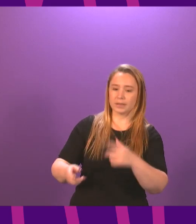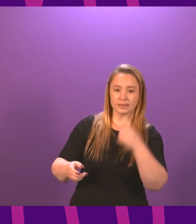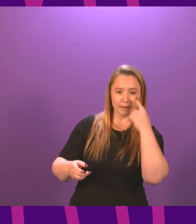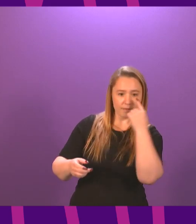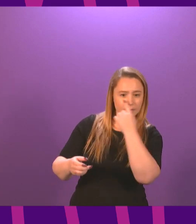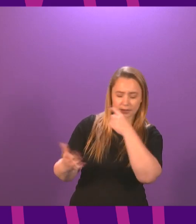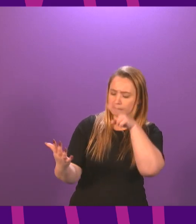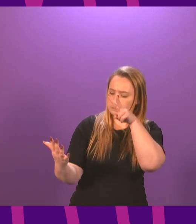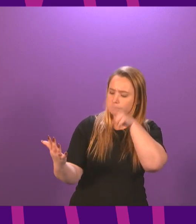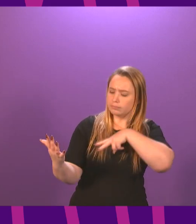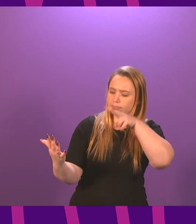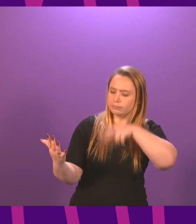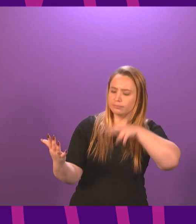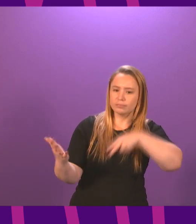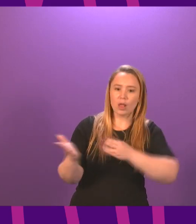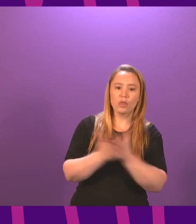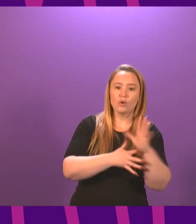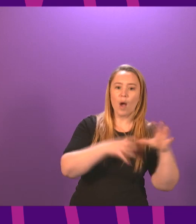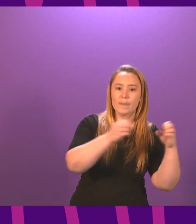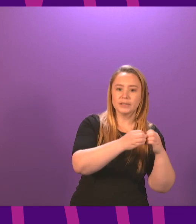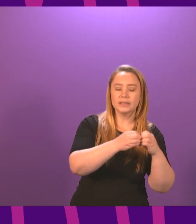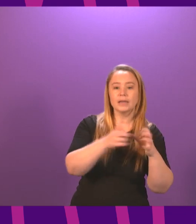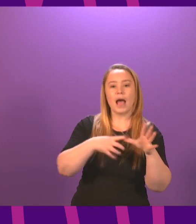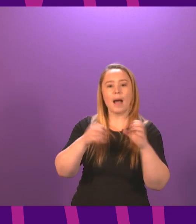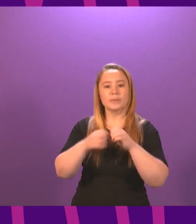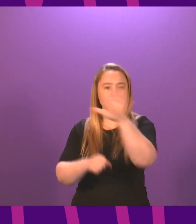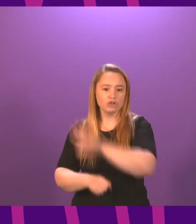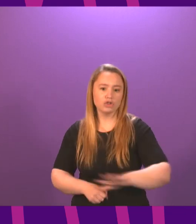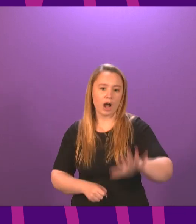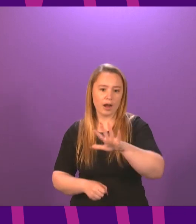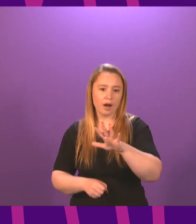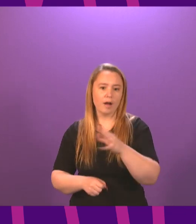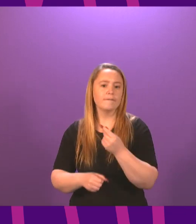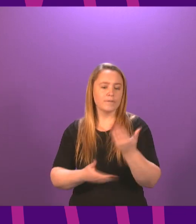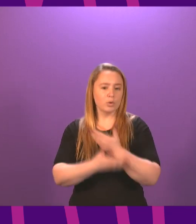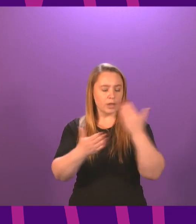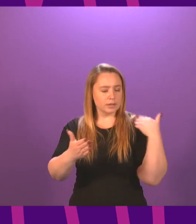detailed data on Aberdeen and Aberdeenshire over today and the past number of days. We